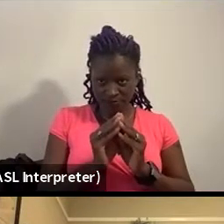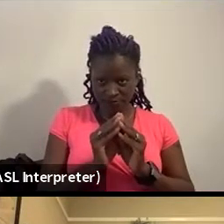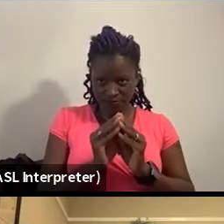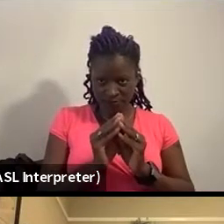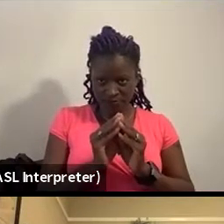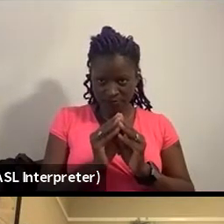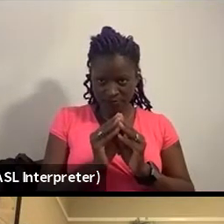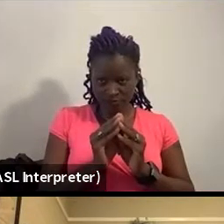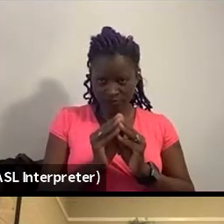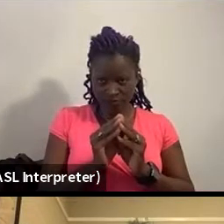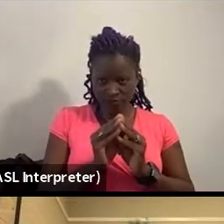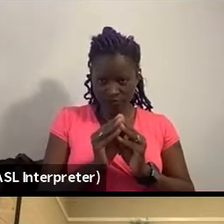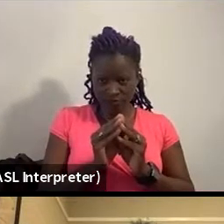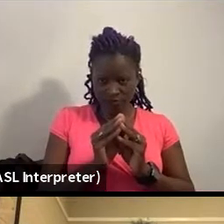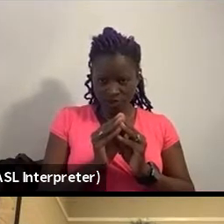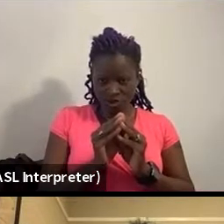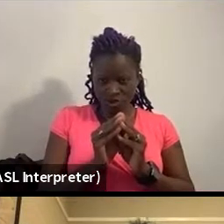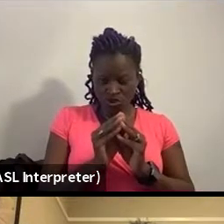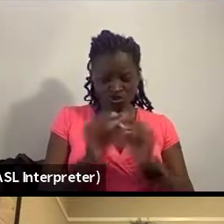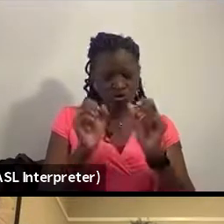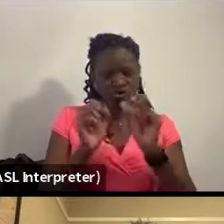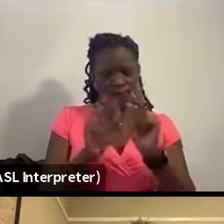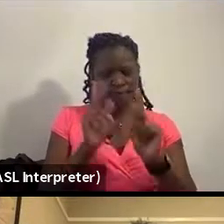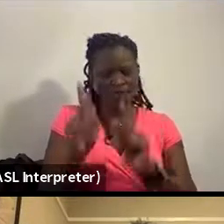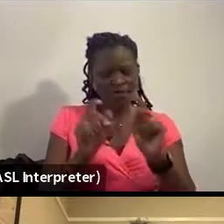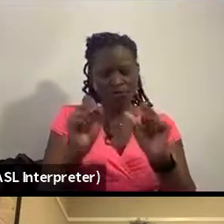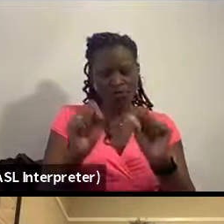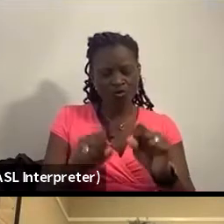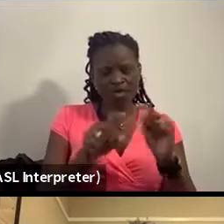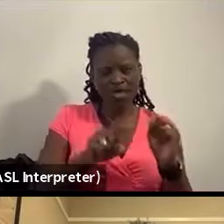that just to open spaces so people can come and talk to doctors without it being